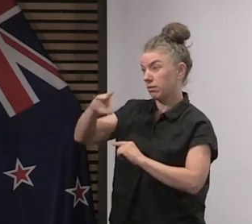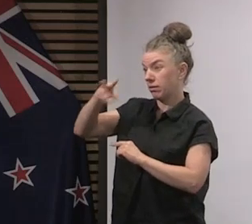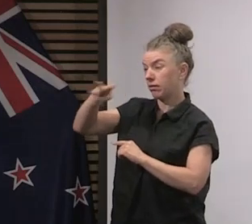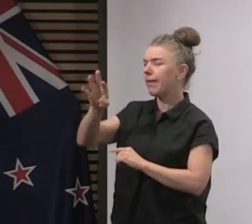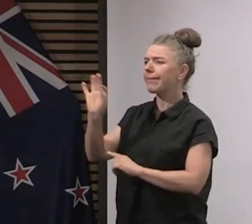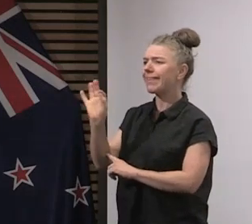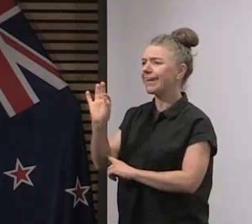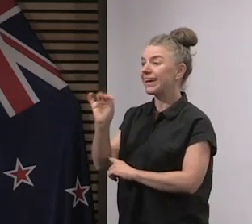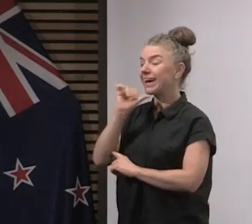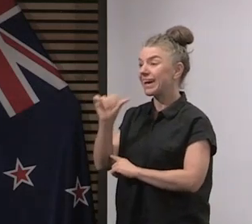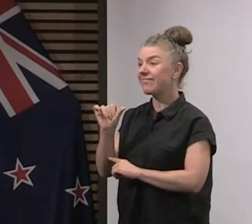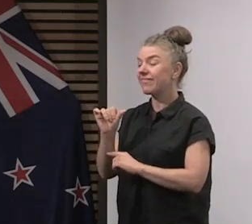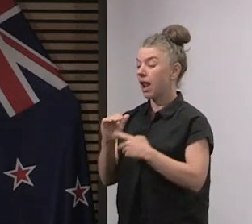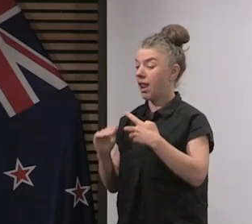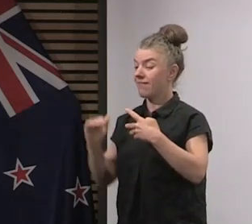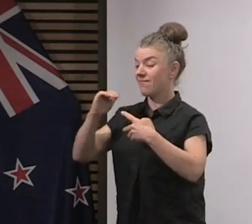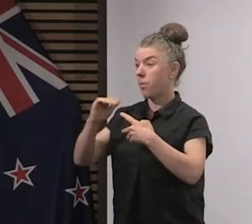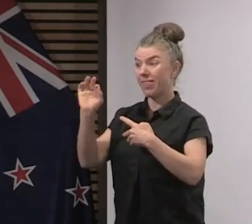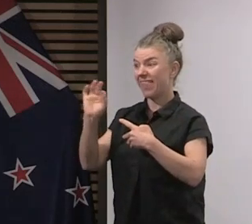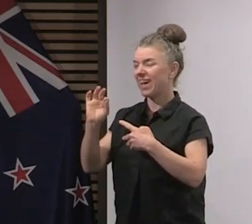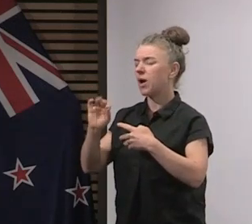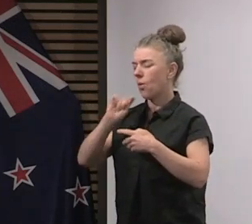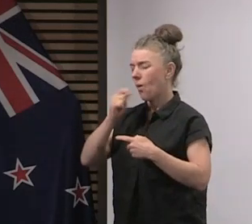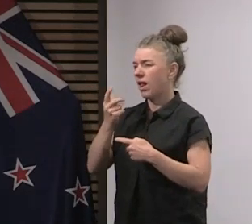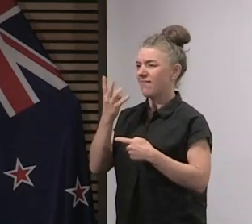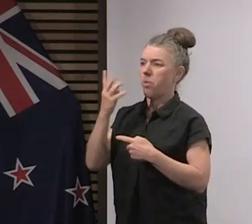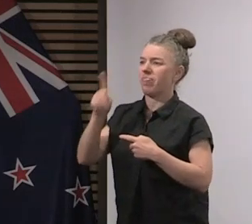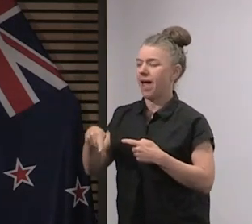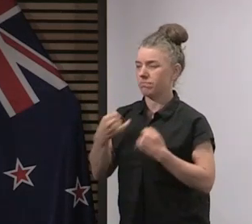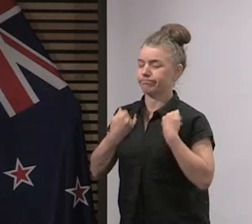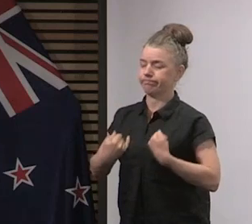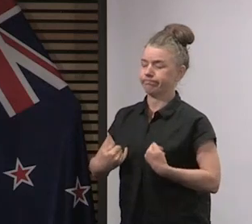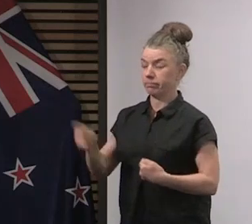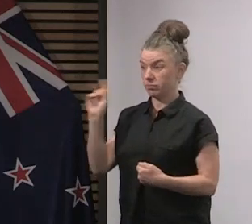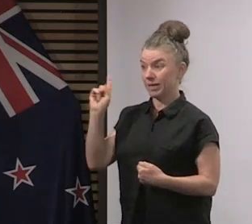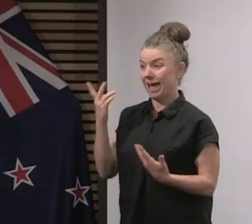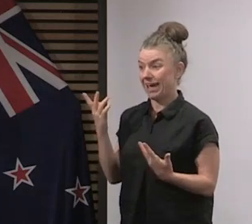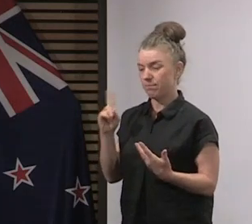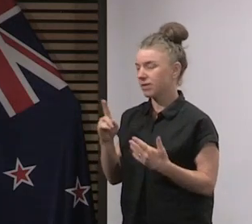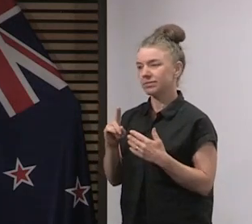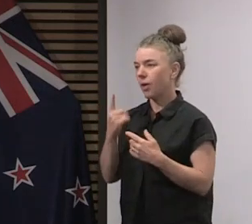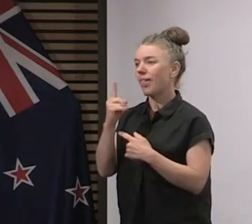We have clearly avoided that exponential growth that the modelling would have happened